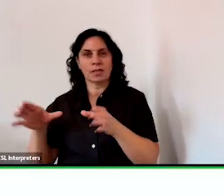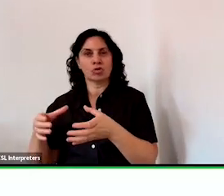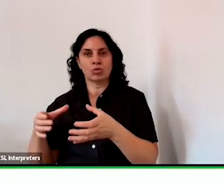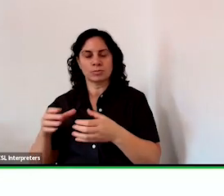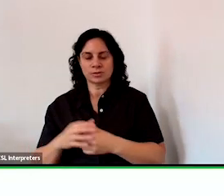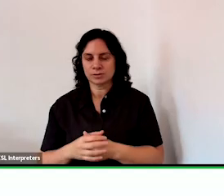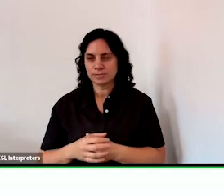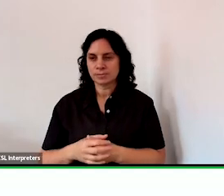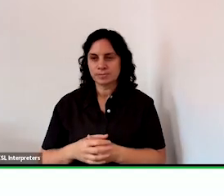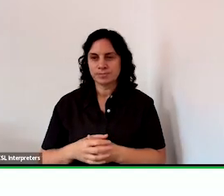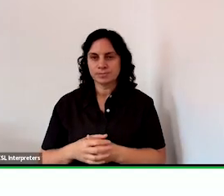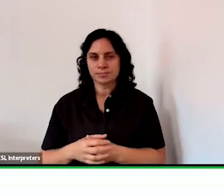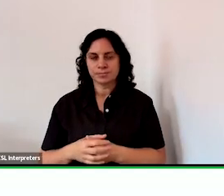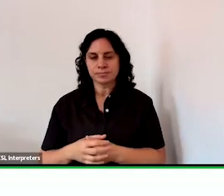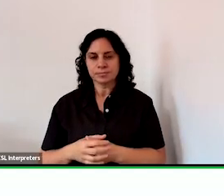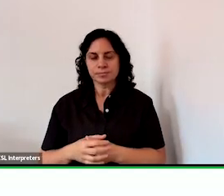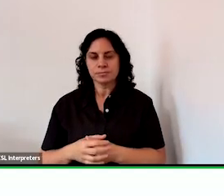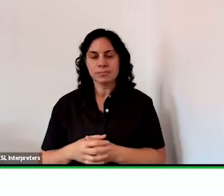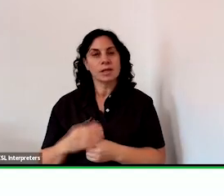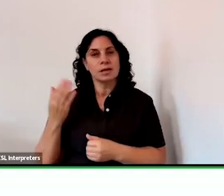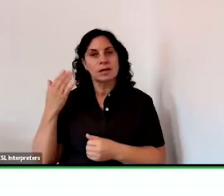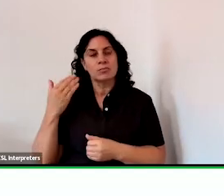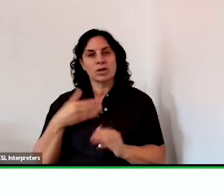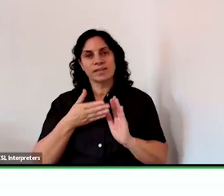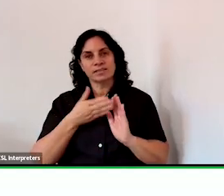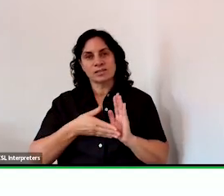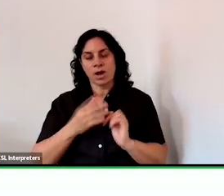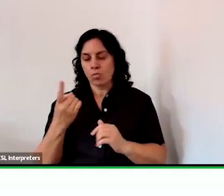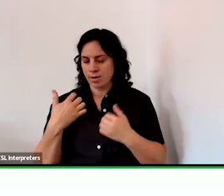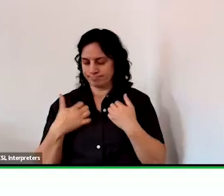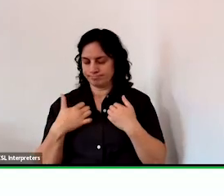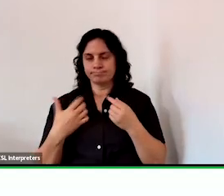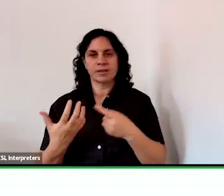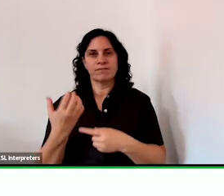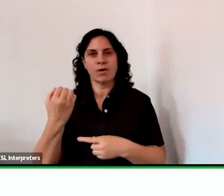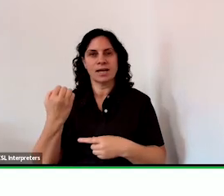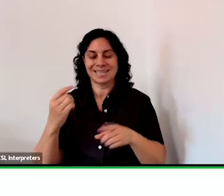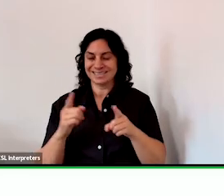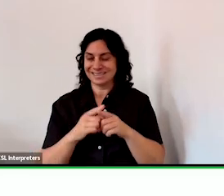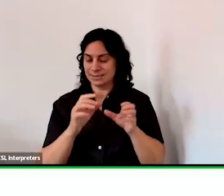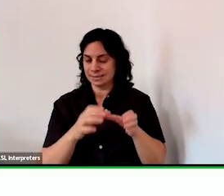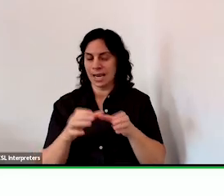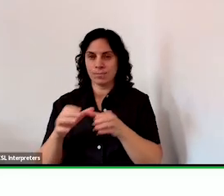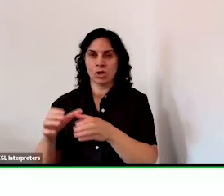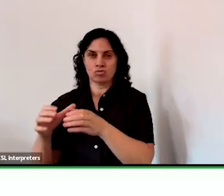And just to follow on from the previous slide, one interesting finding was that these same groups that we saw over represented in the previous slide.